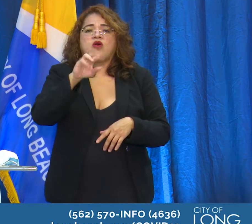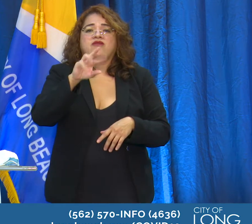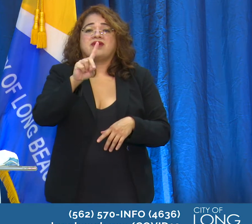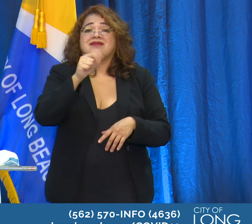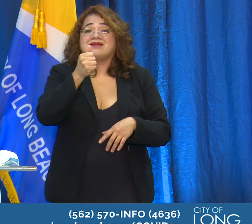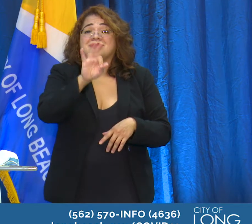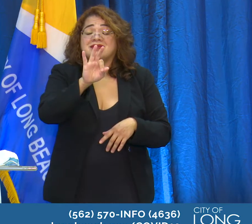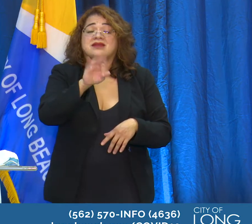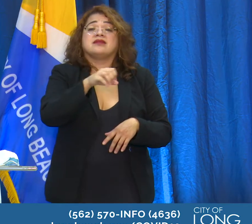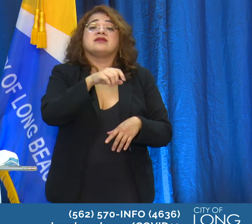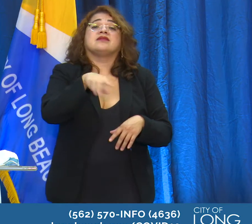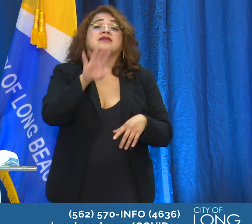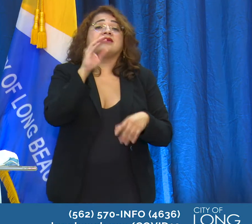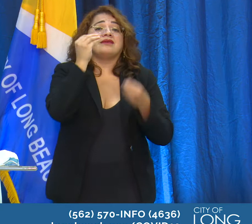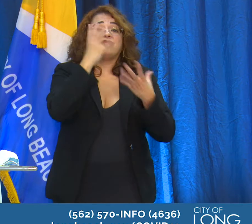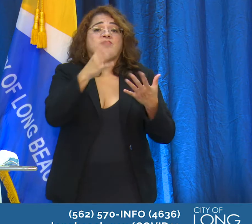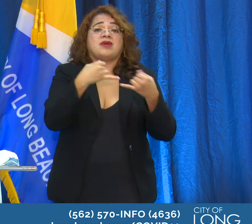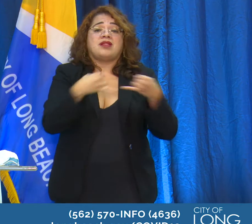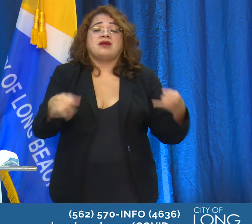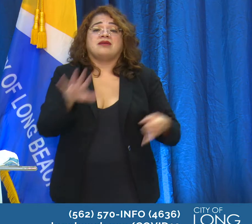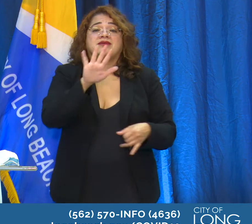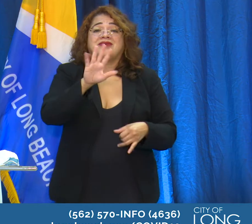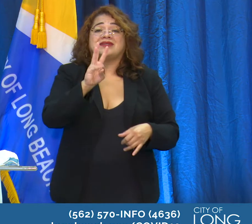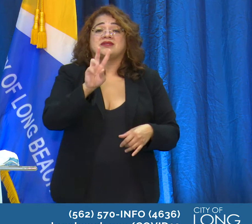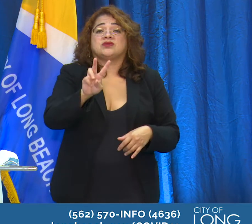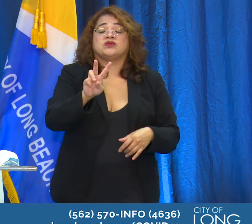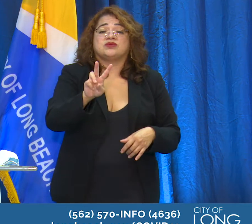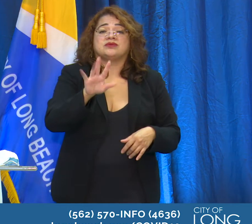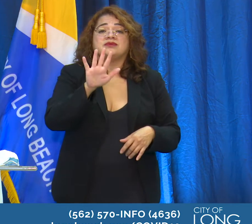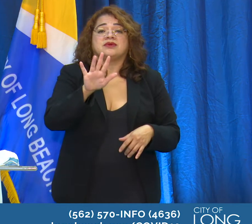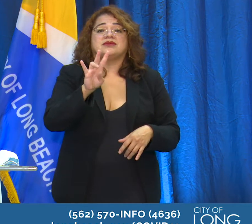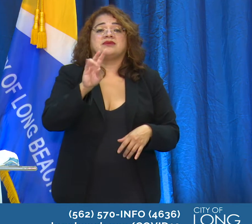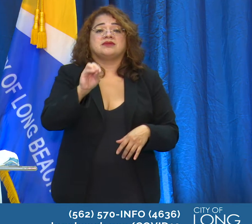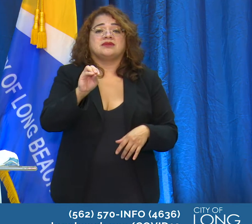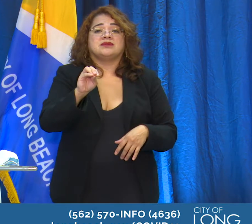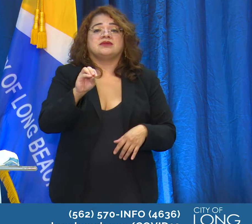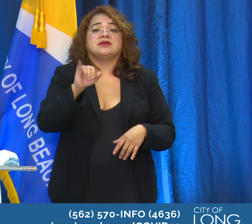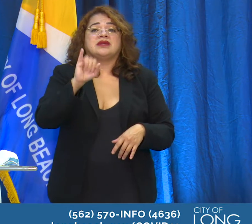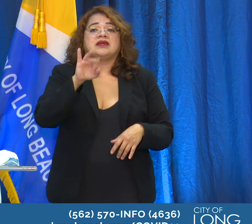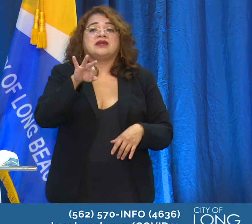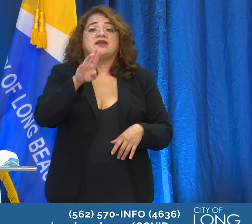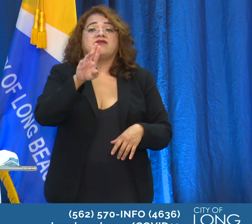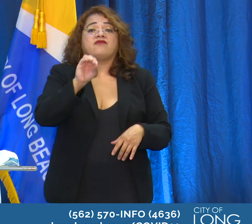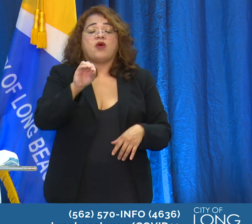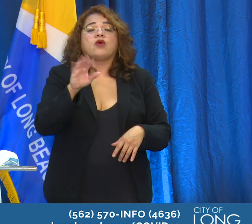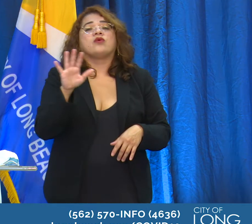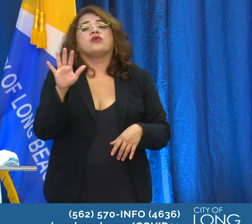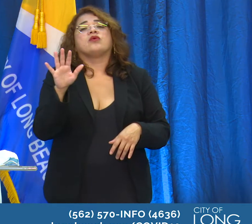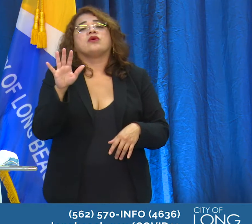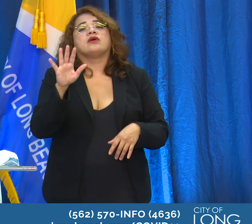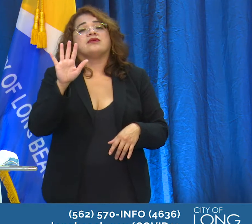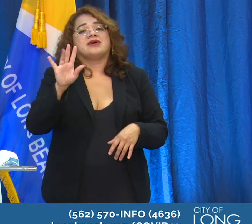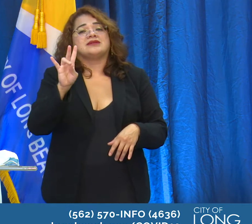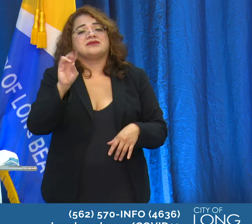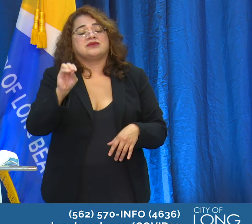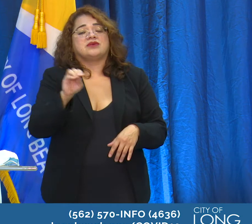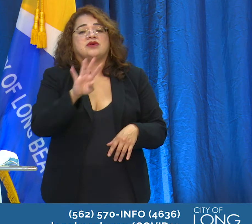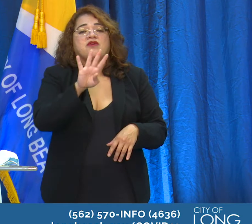or by calling our info line at (562) 570-INFO, or (562) 570-4636.